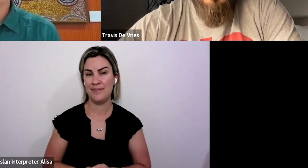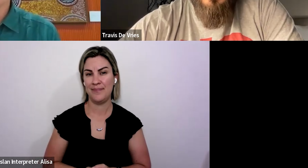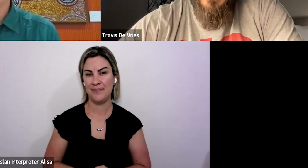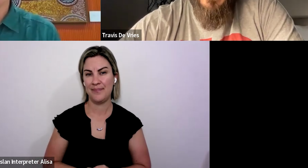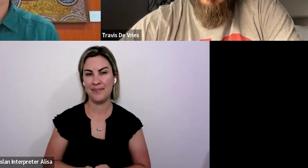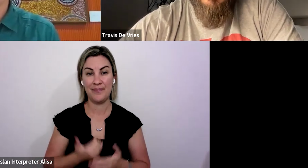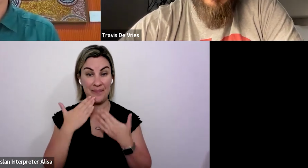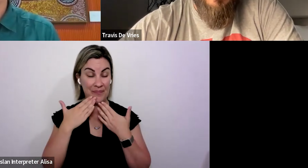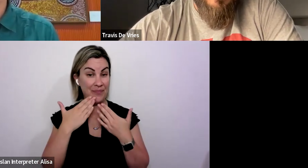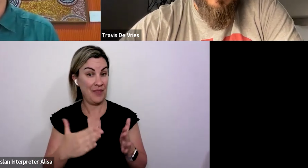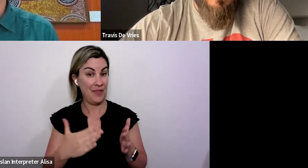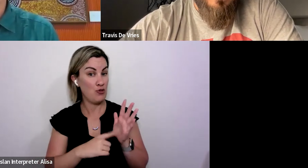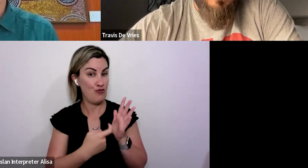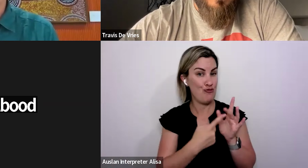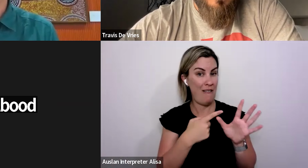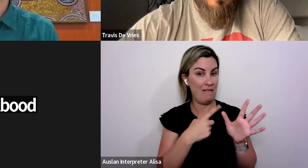And I'll go to you, Paula. Thank you.